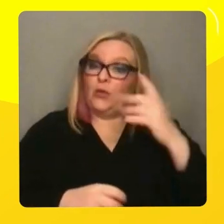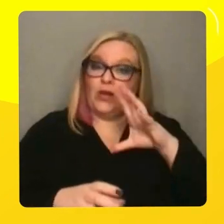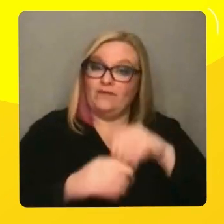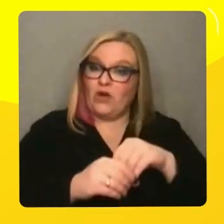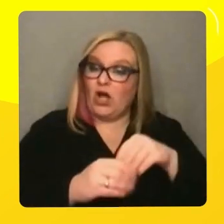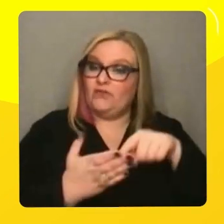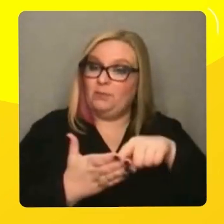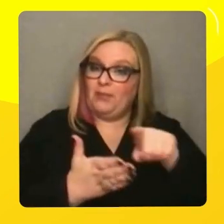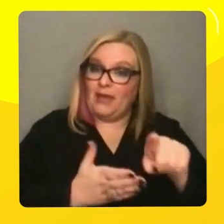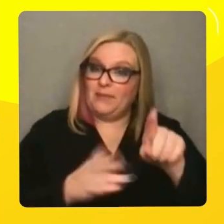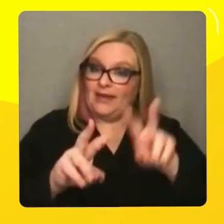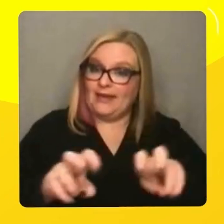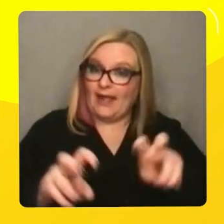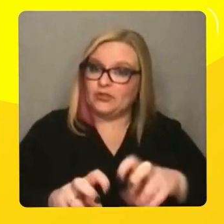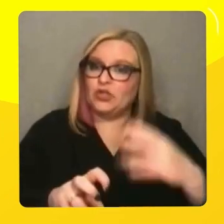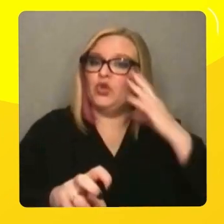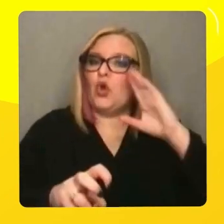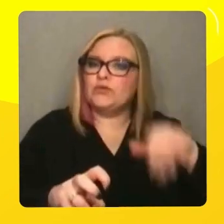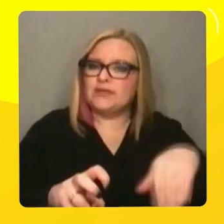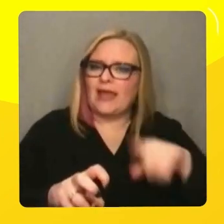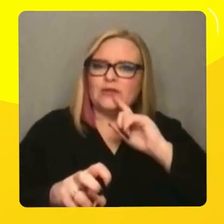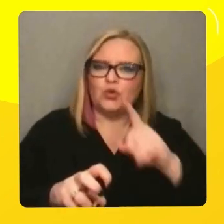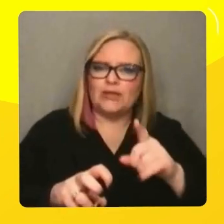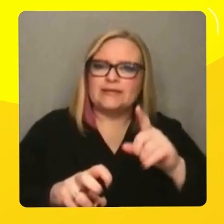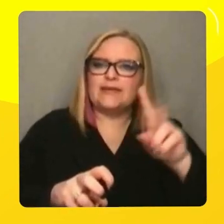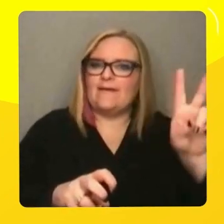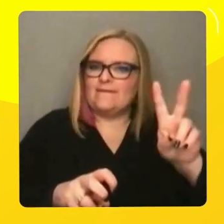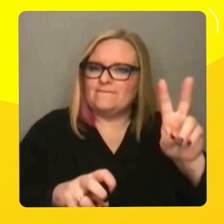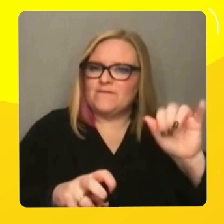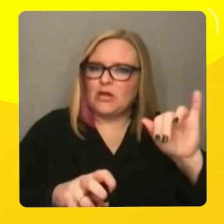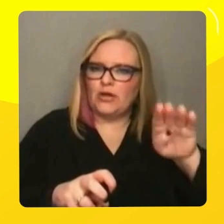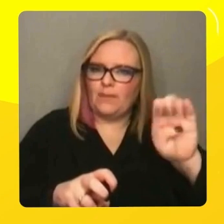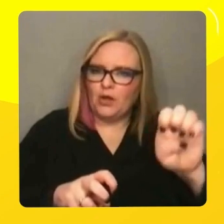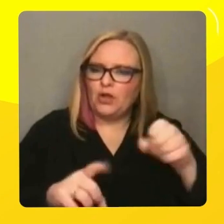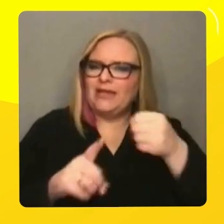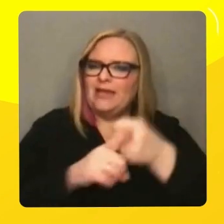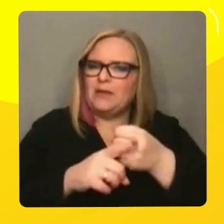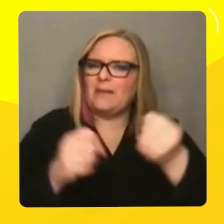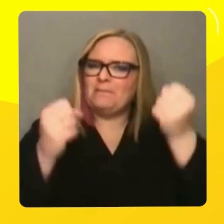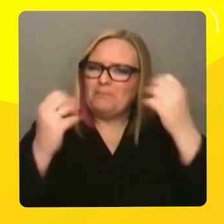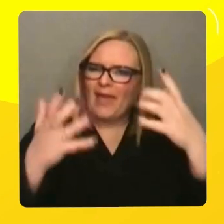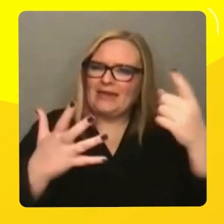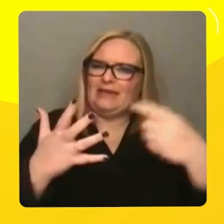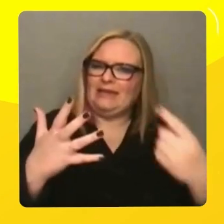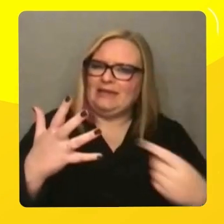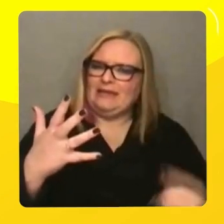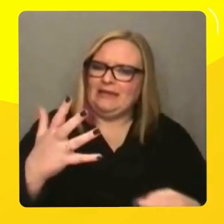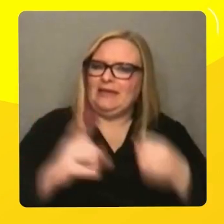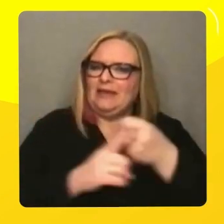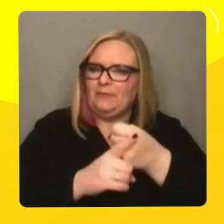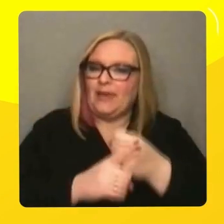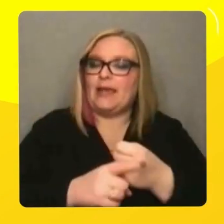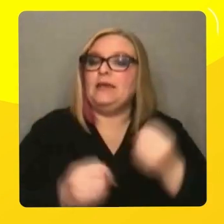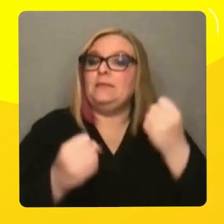analysis knows it is a dynamic variable impacted by a number of factors including years of experience,